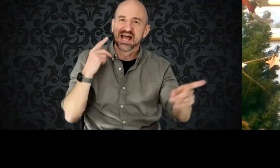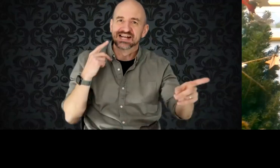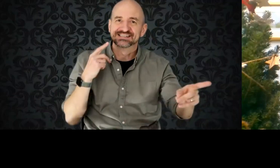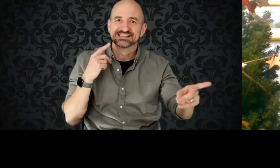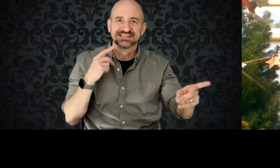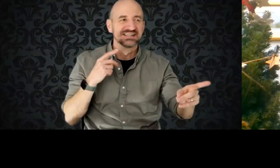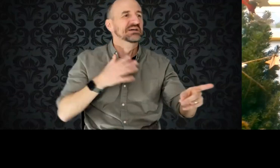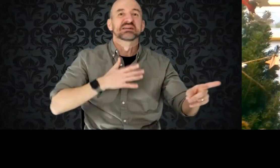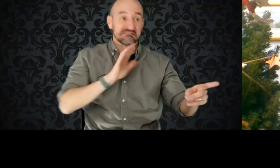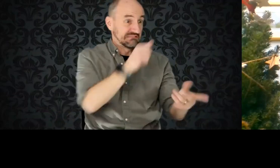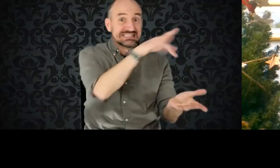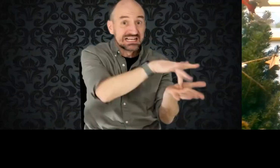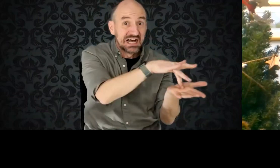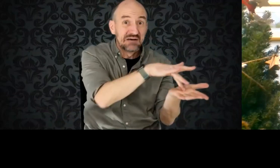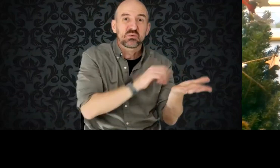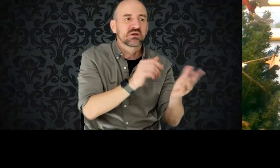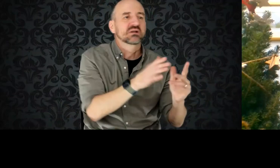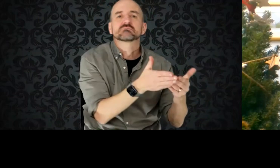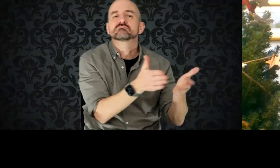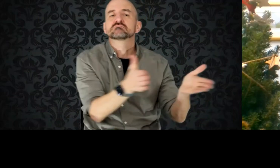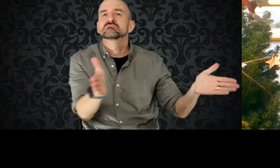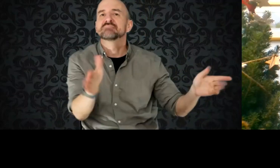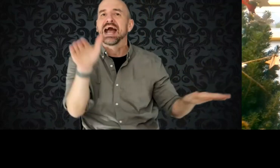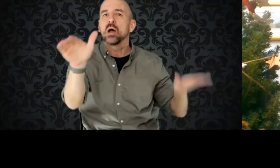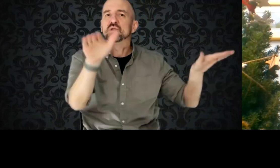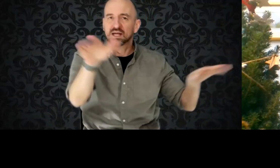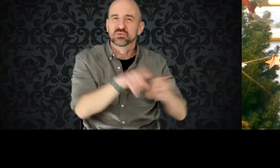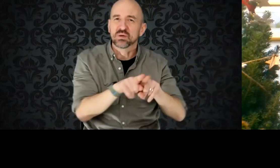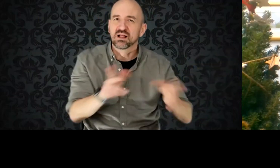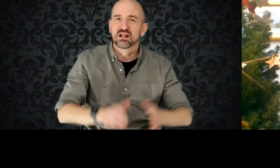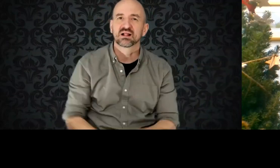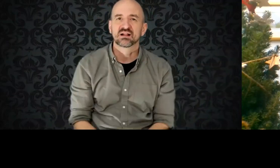bring about those connections. We want to develop an inspiring and fully accessible urban